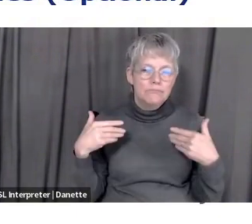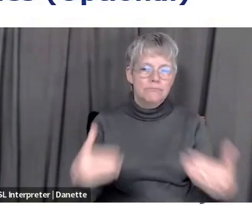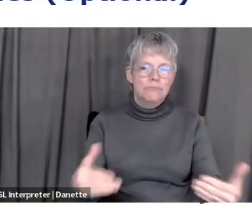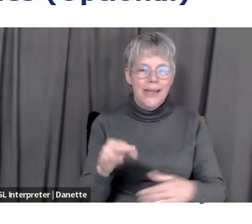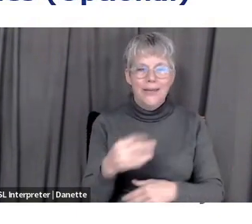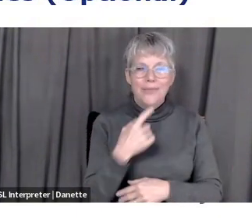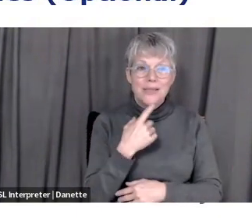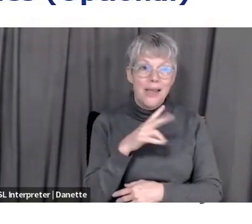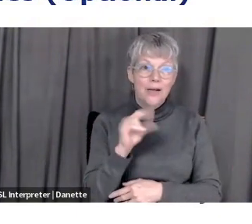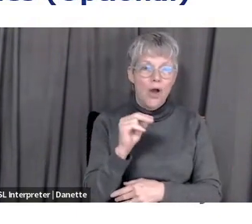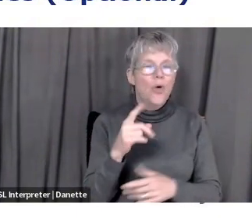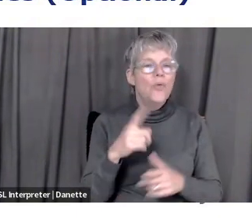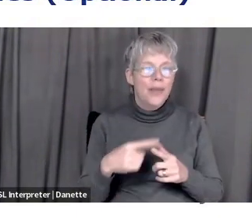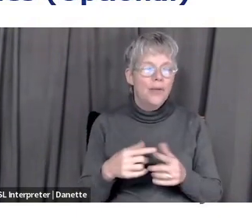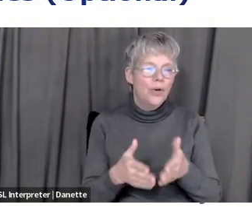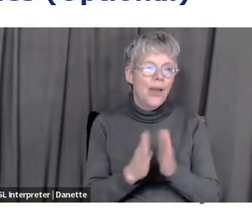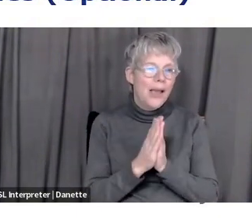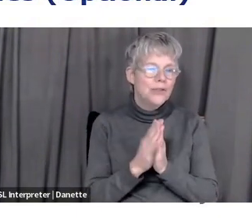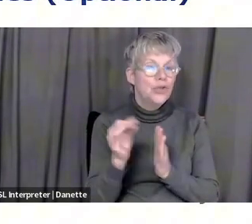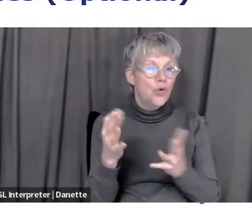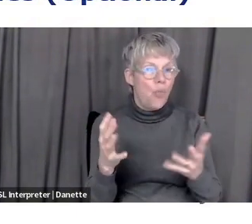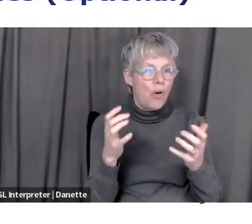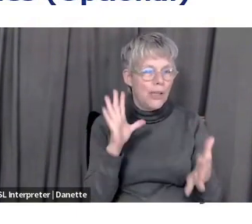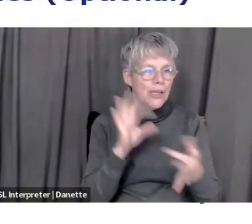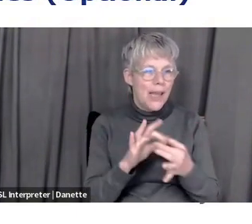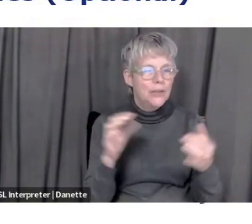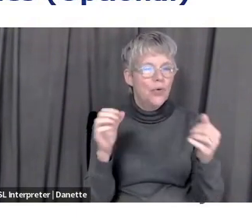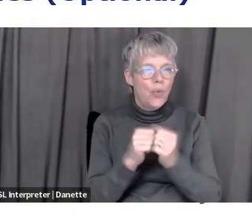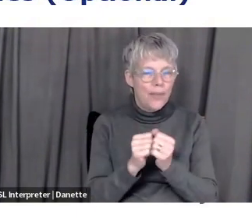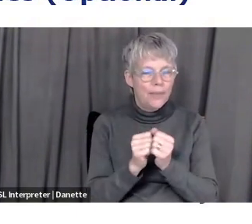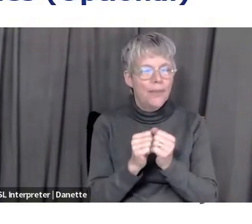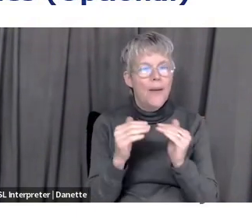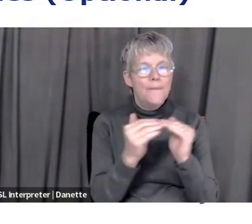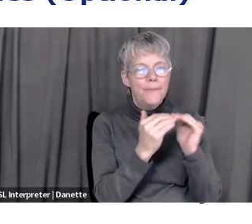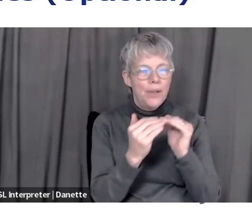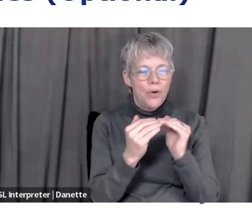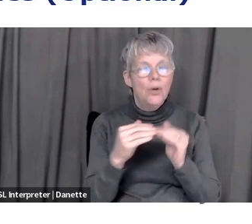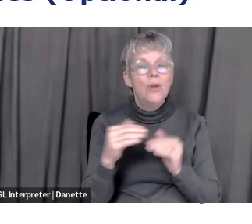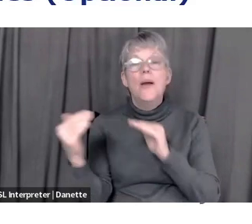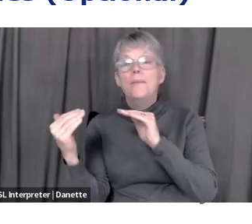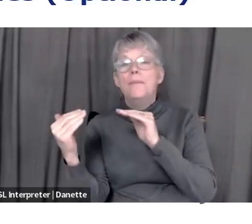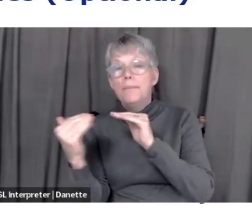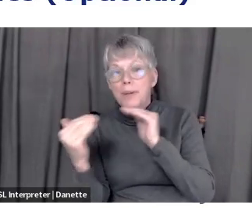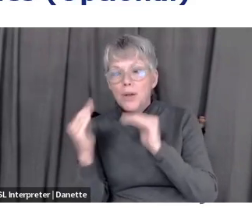And if they say no, then we ask would you like to connect with a peer? And at that time we'll follow the same process.